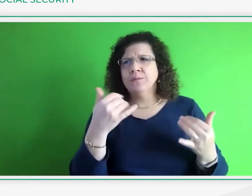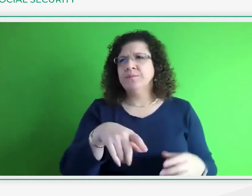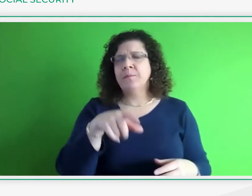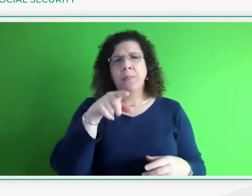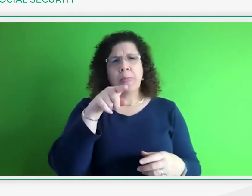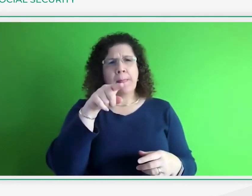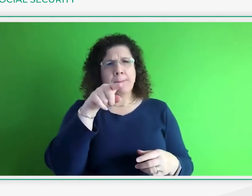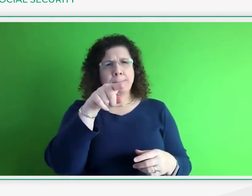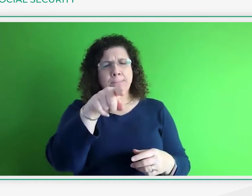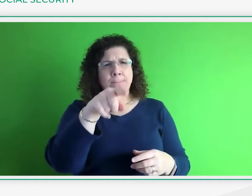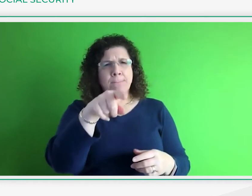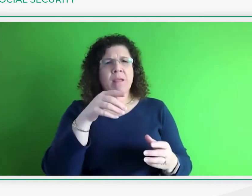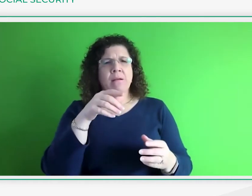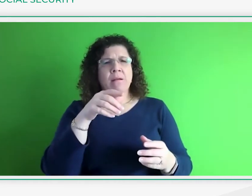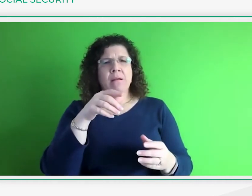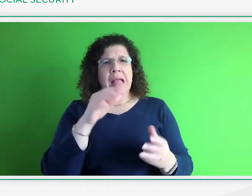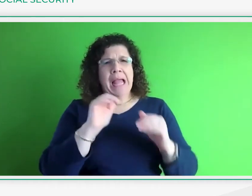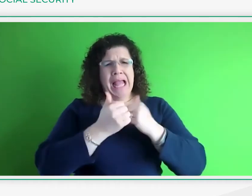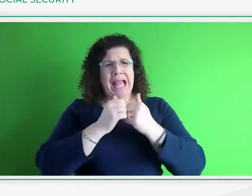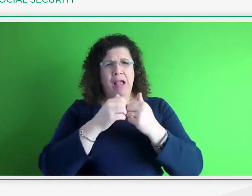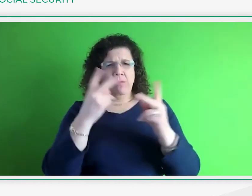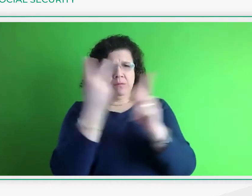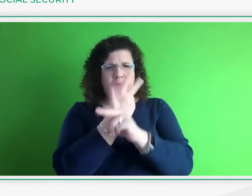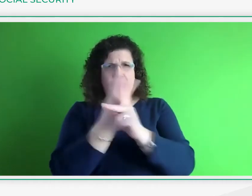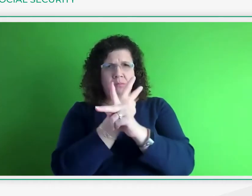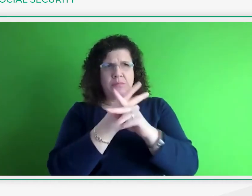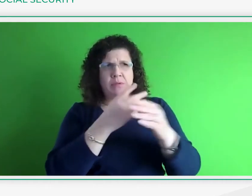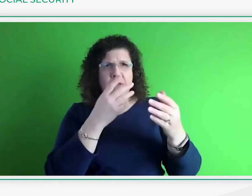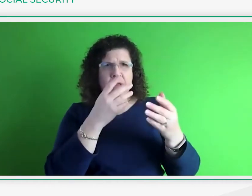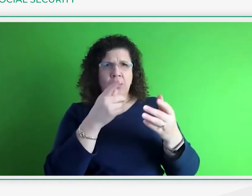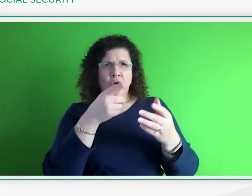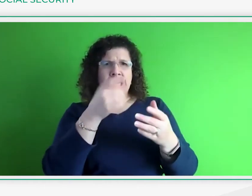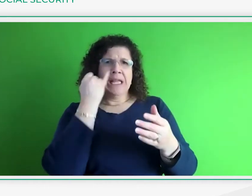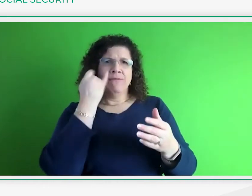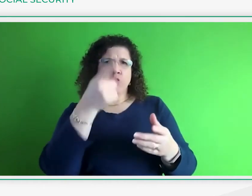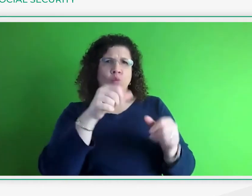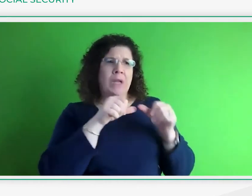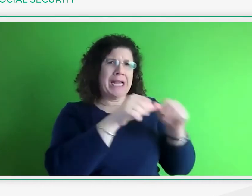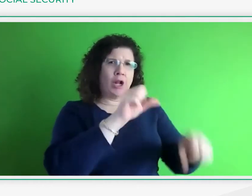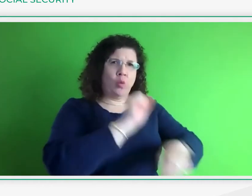Now, how you can calculate this?